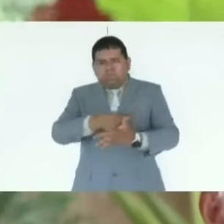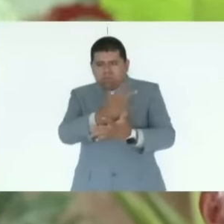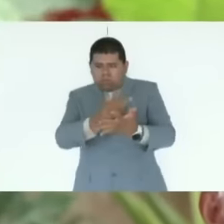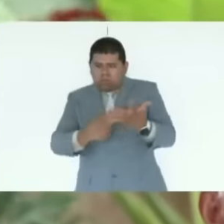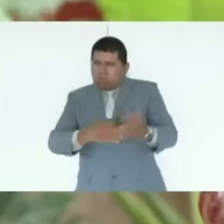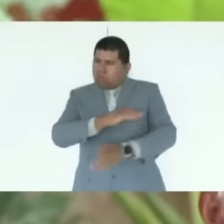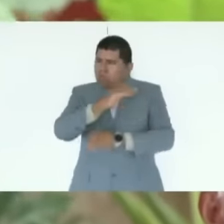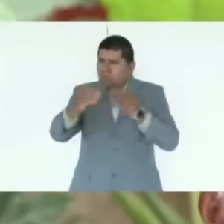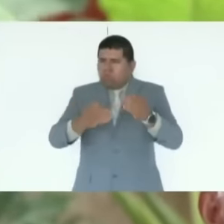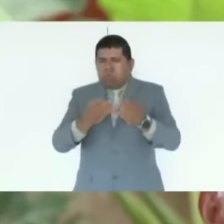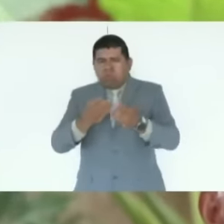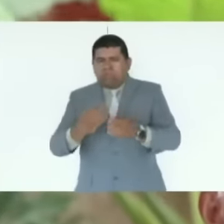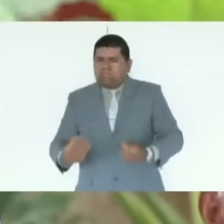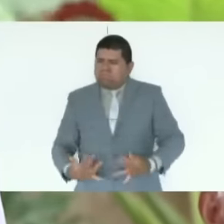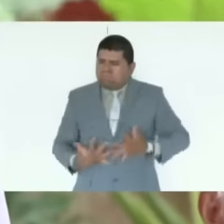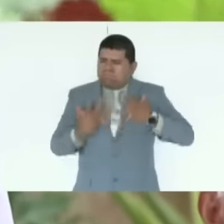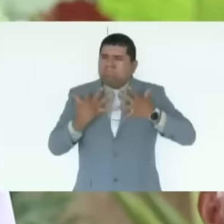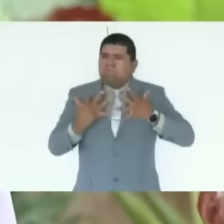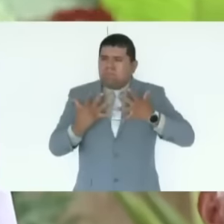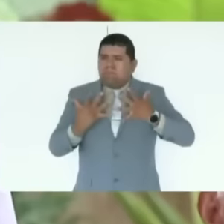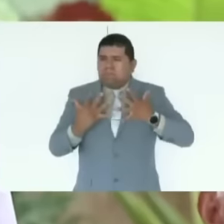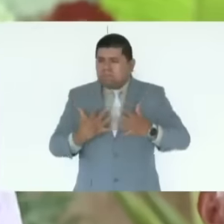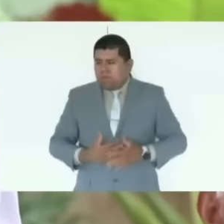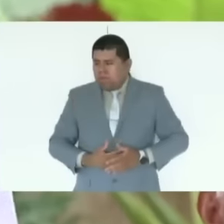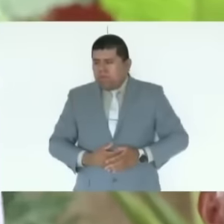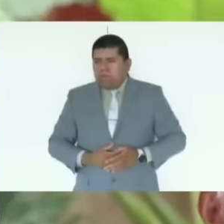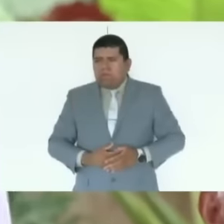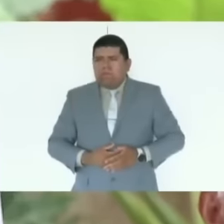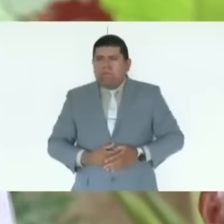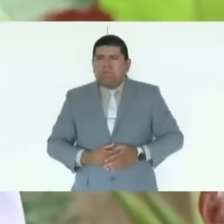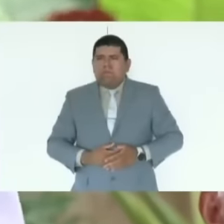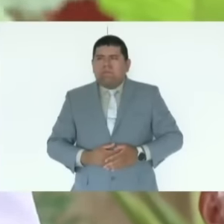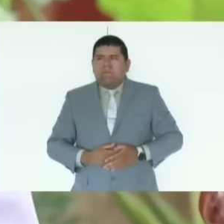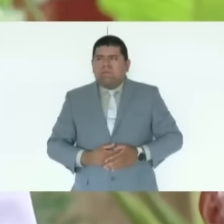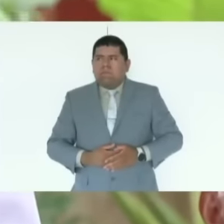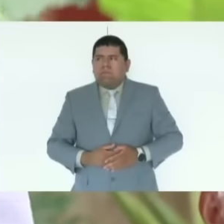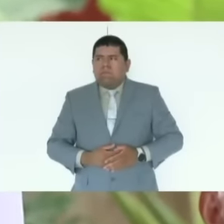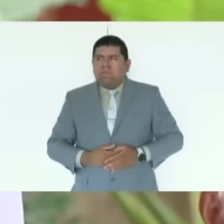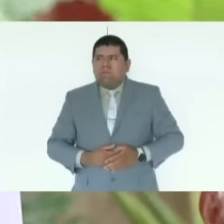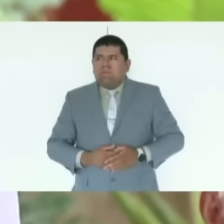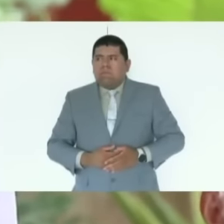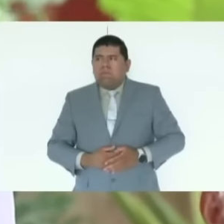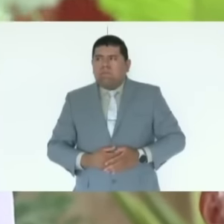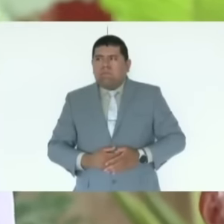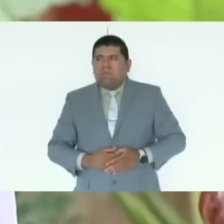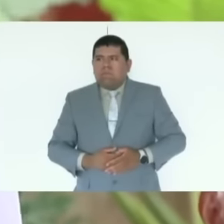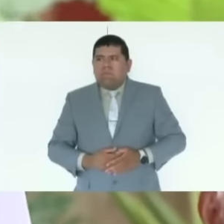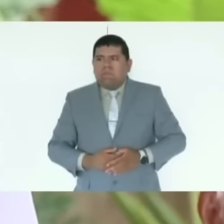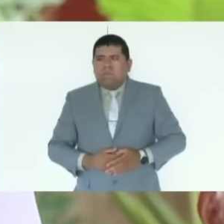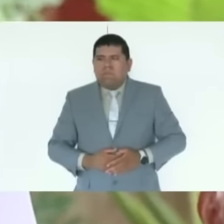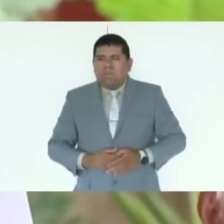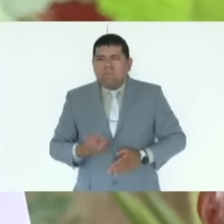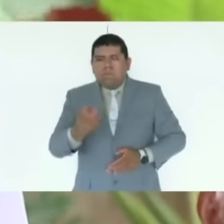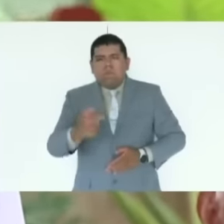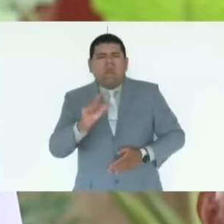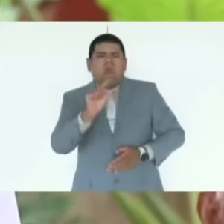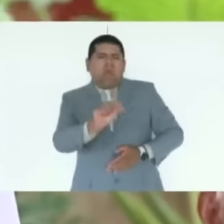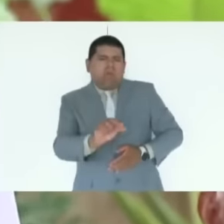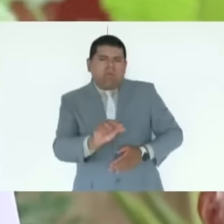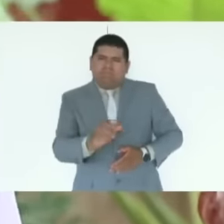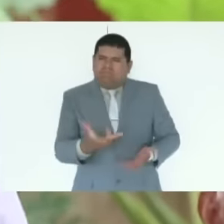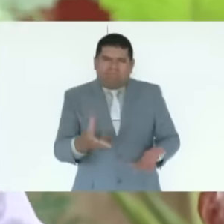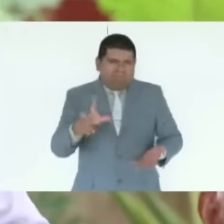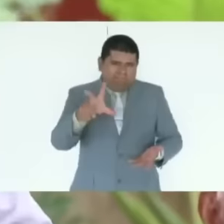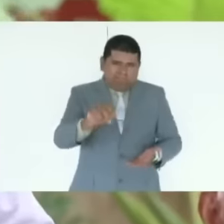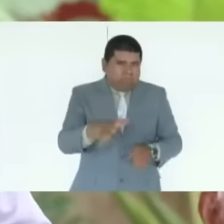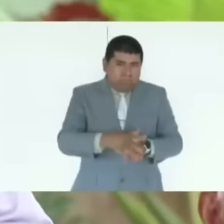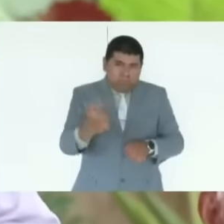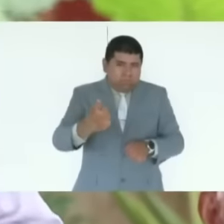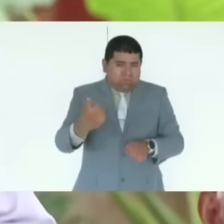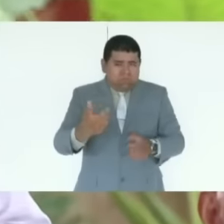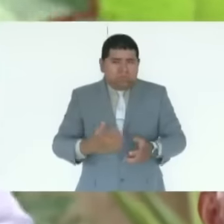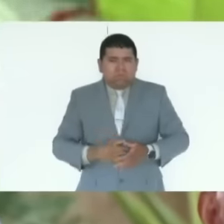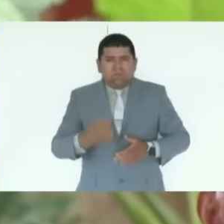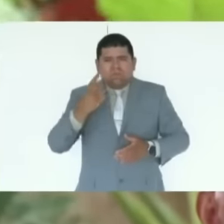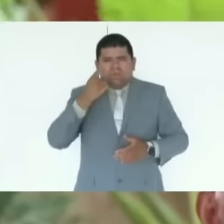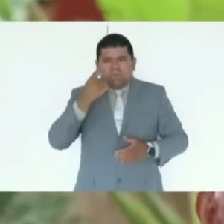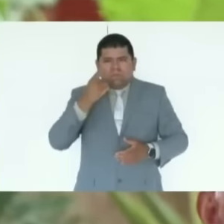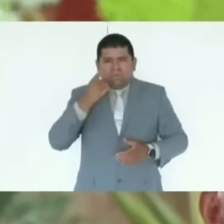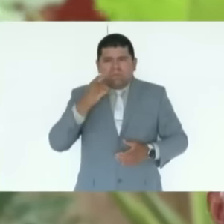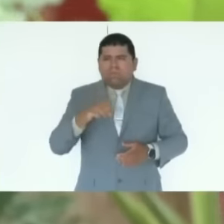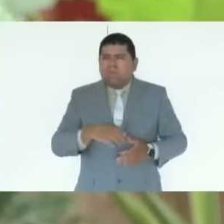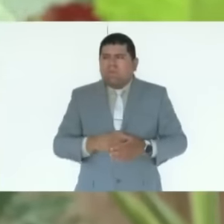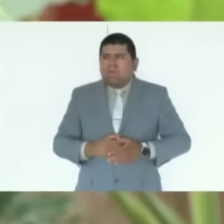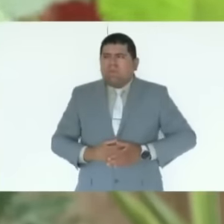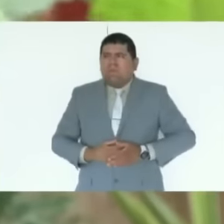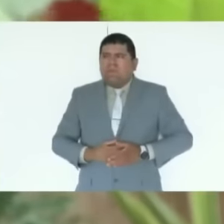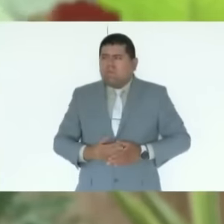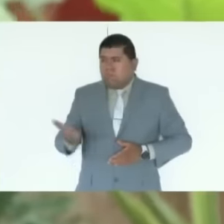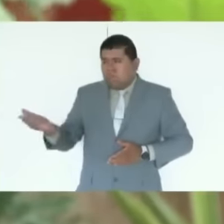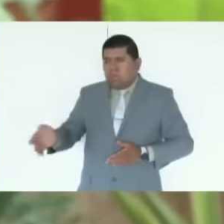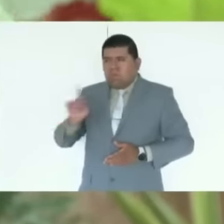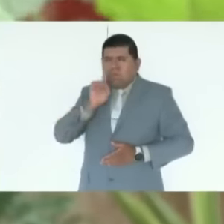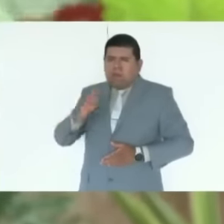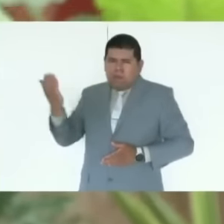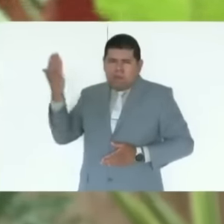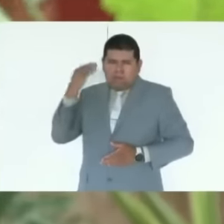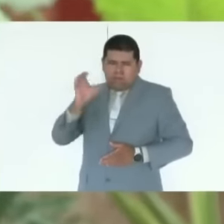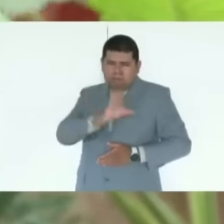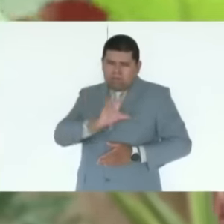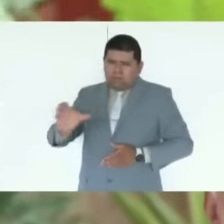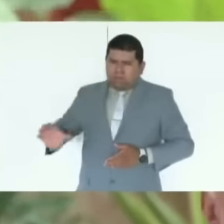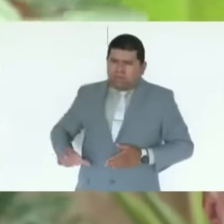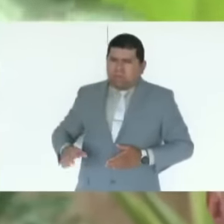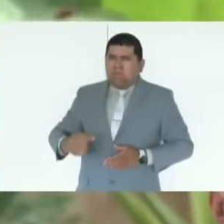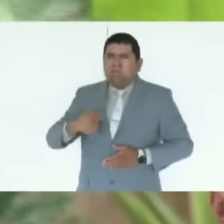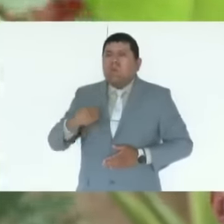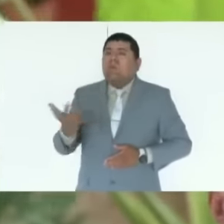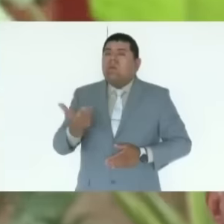and it is no small thing because when I was in the campaign I had to reserve myself.